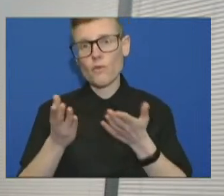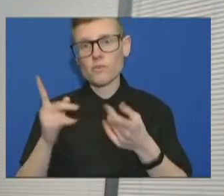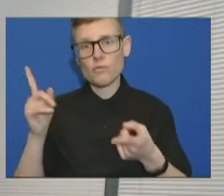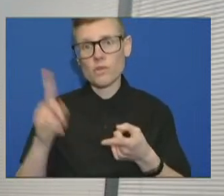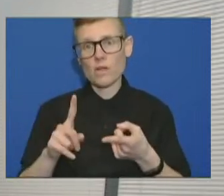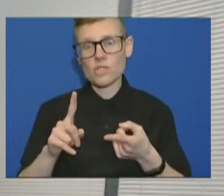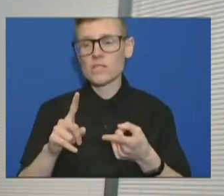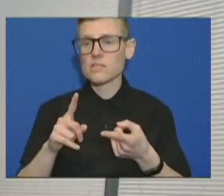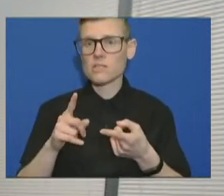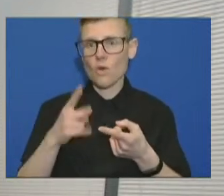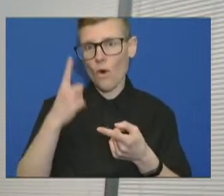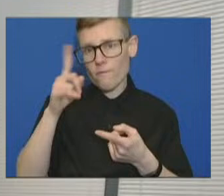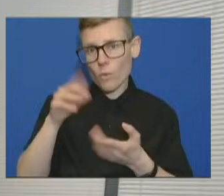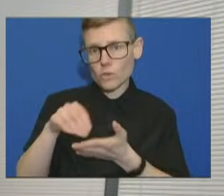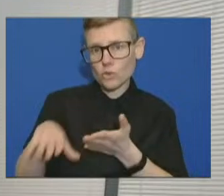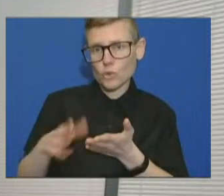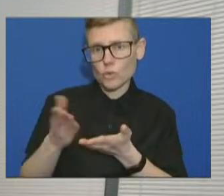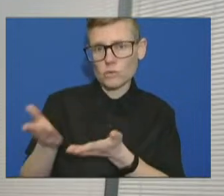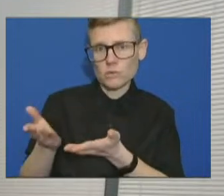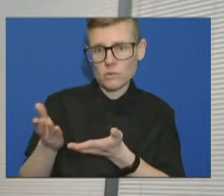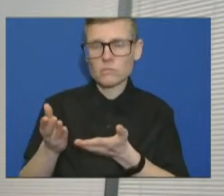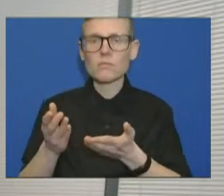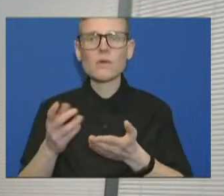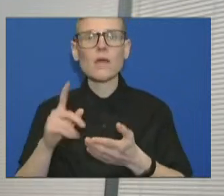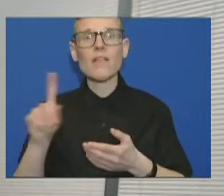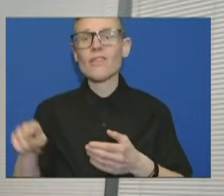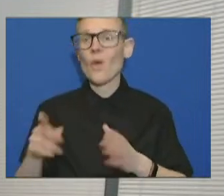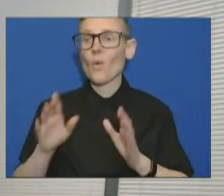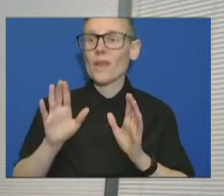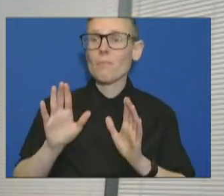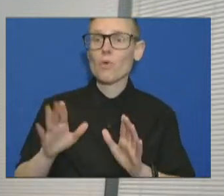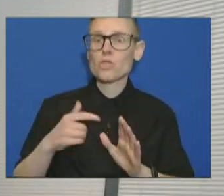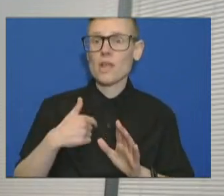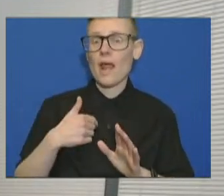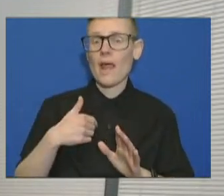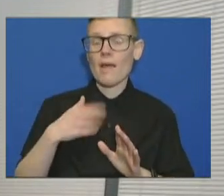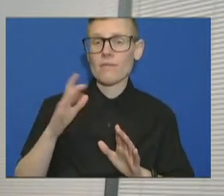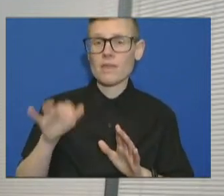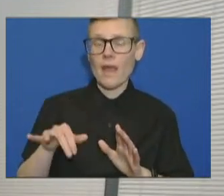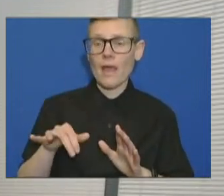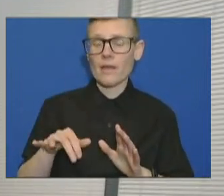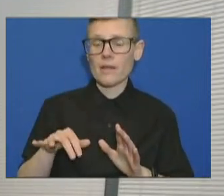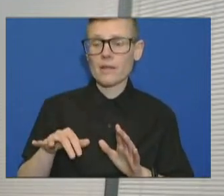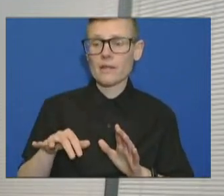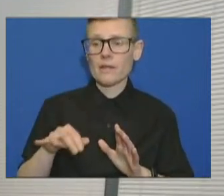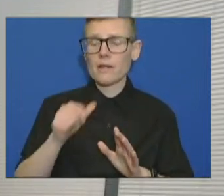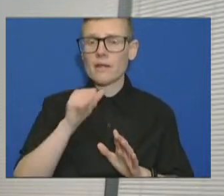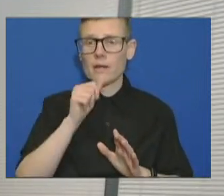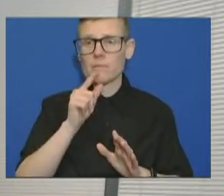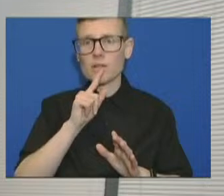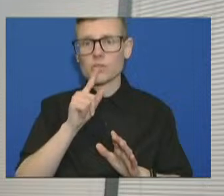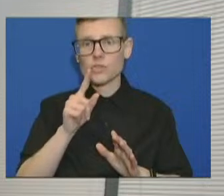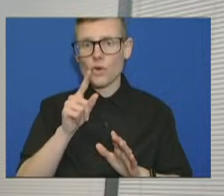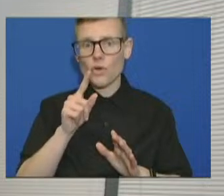question. Many of the central office are central services reductions are student facing.